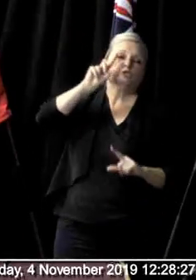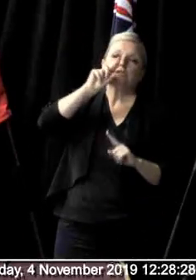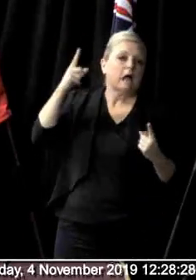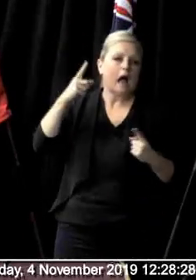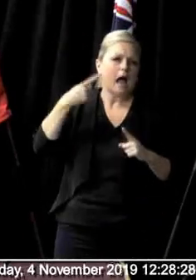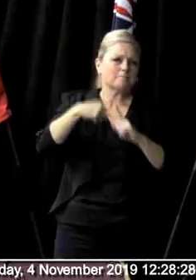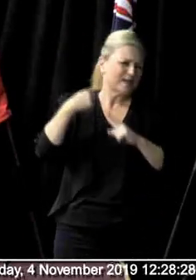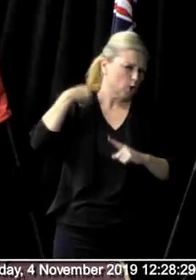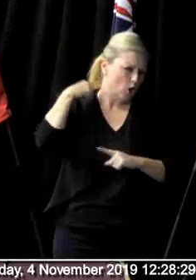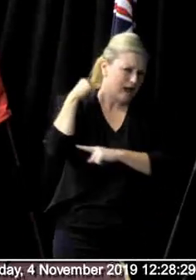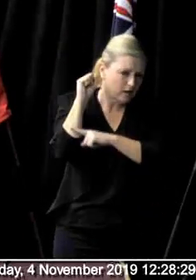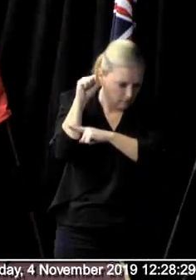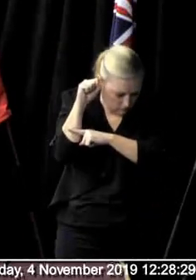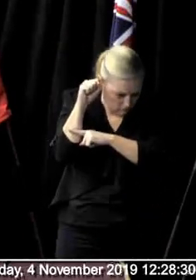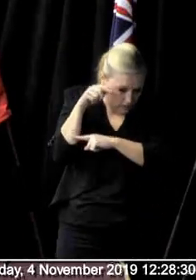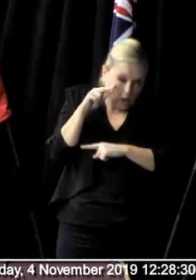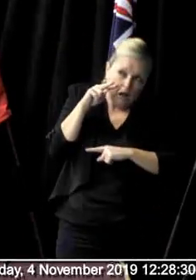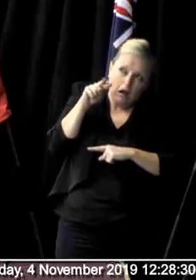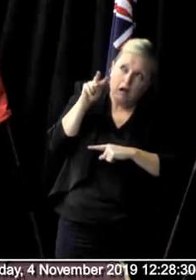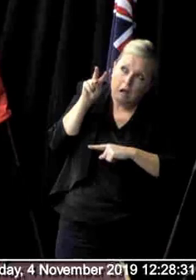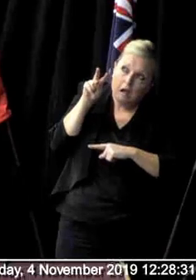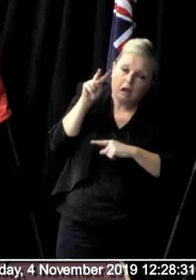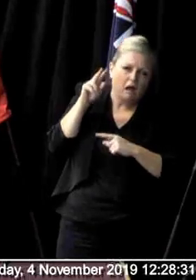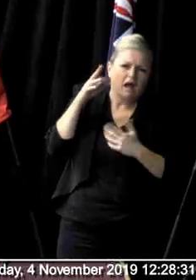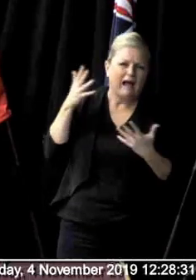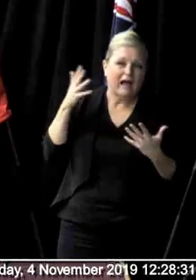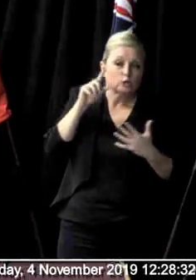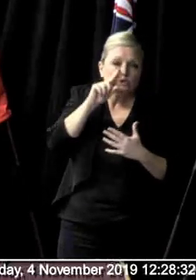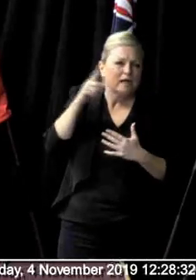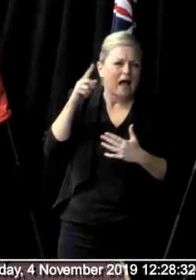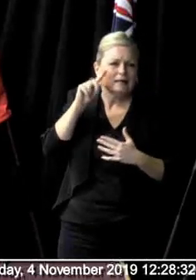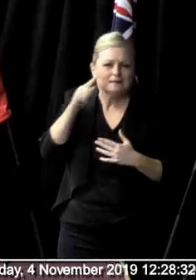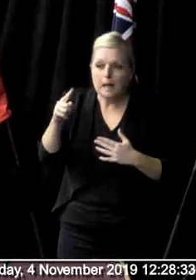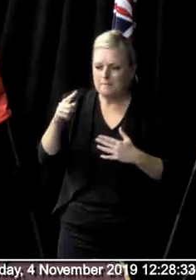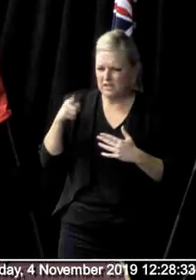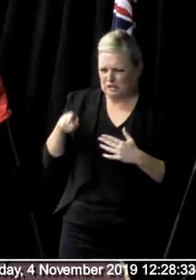so she would have to look up and to check that’s the spot. And then not be able to sit where she wants to sit or with her